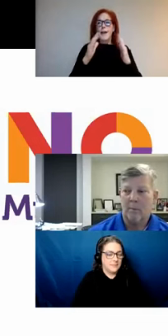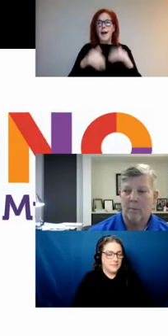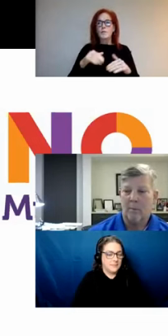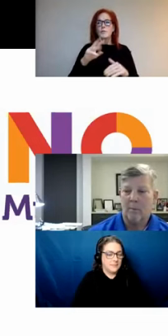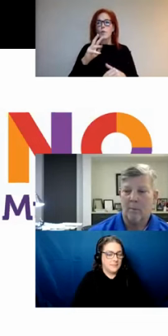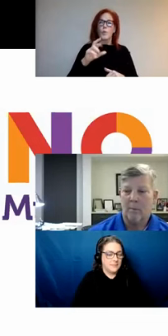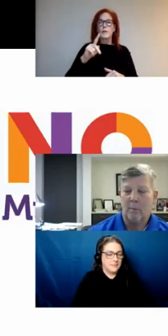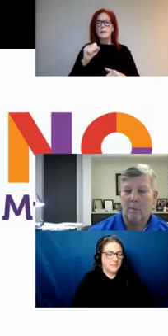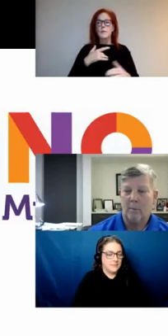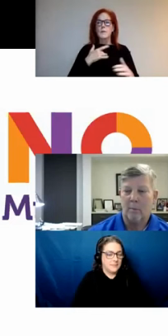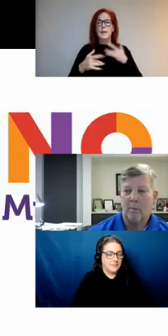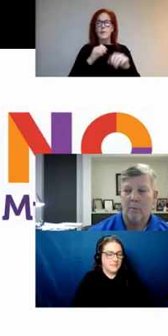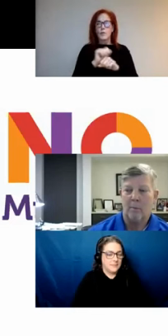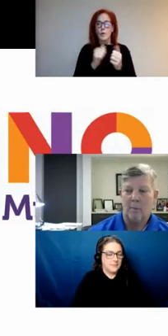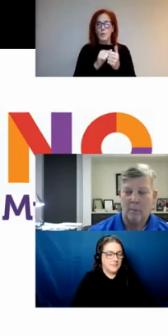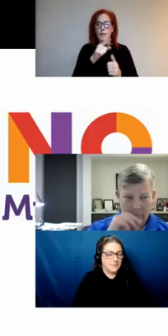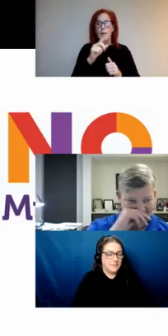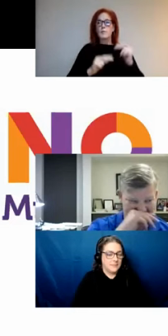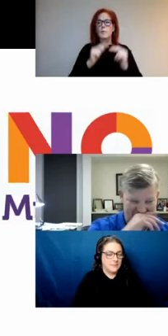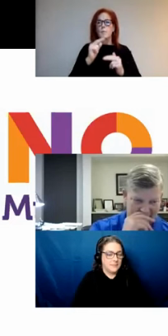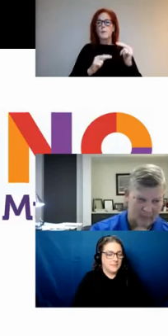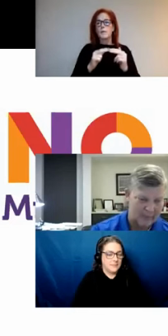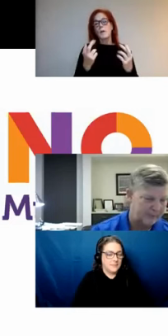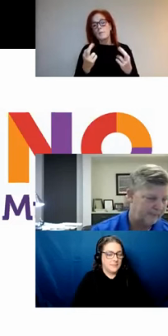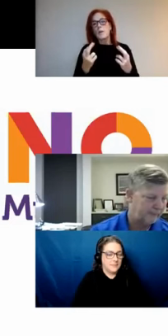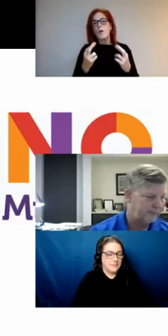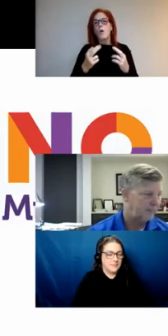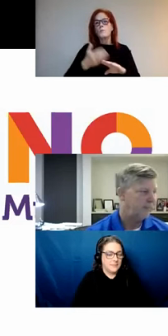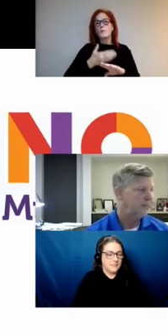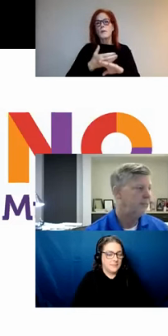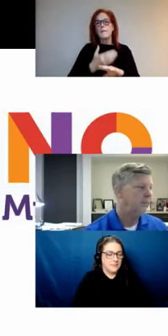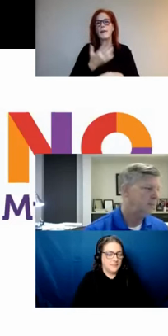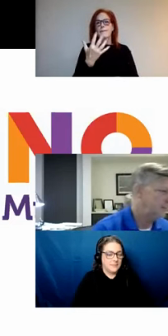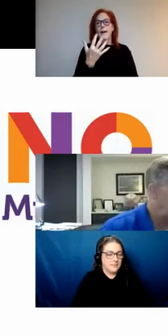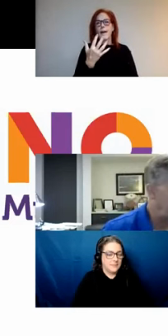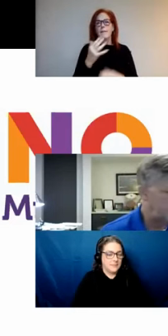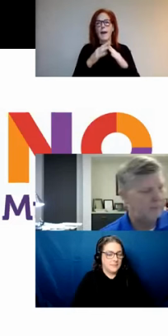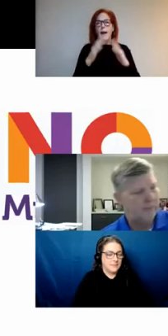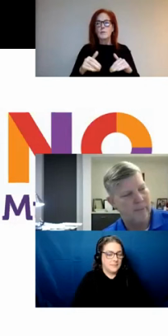These are our five internship programs and then the following one.